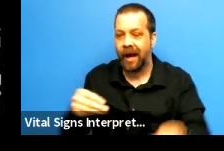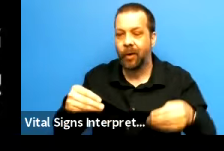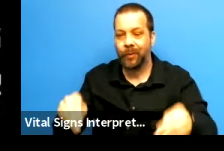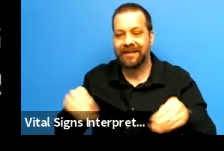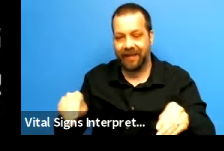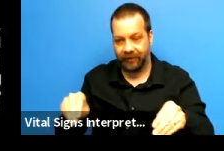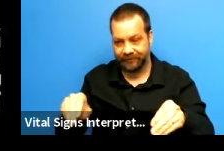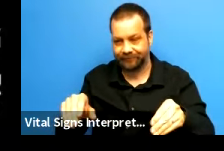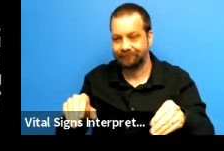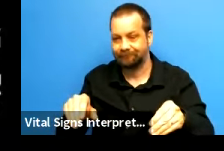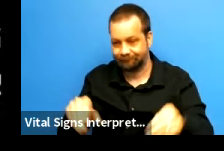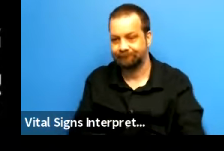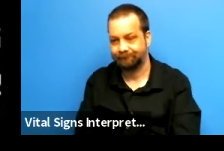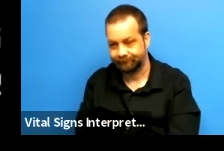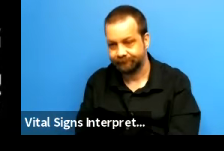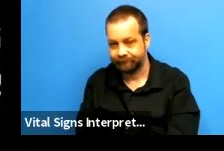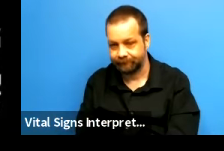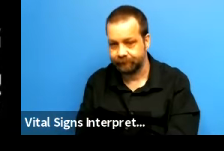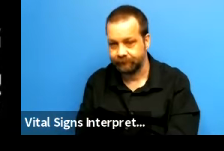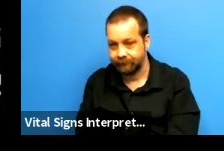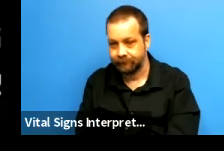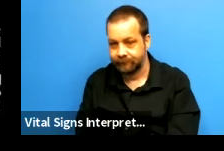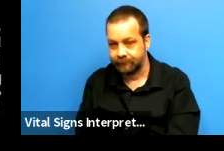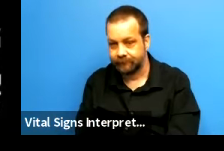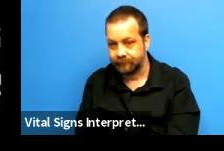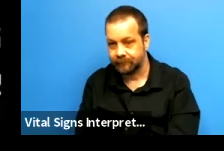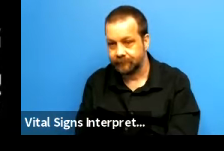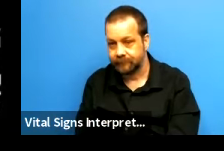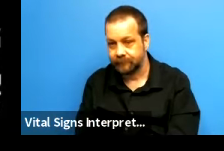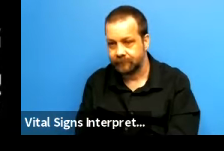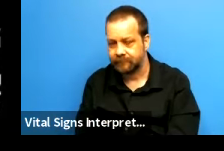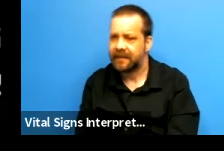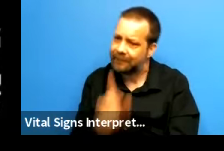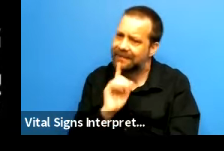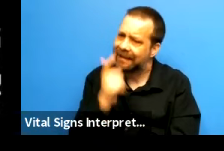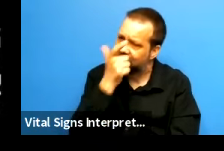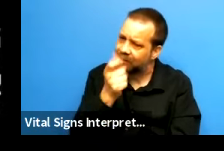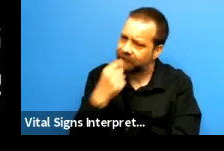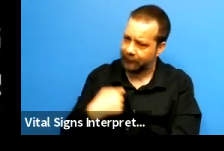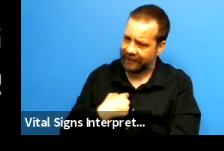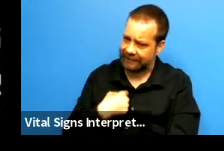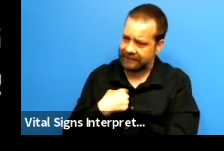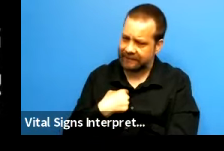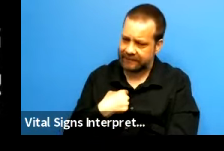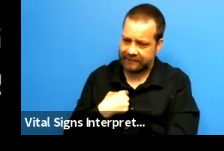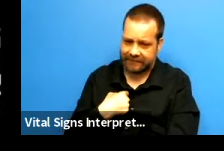One of the things that has really been interesting for me to watch as a person with a disability